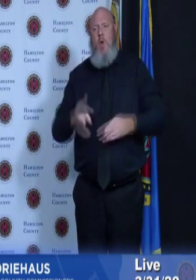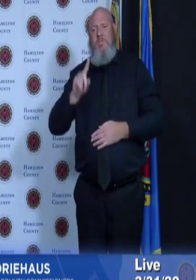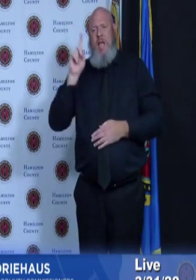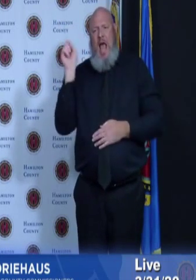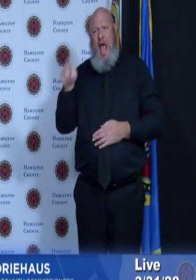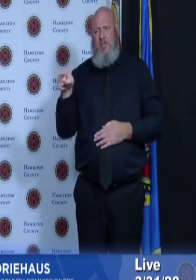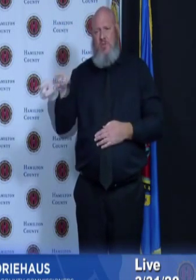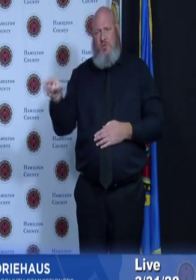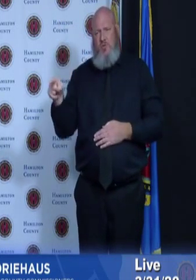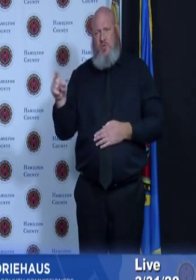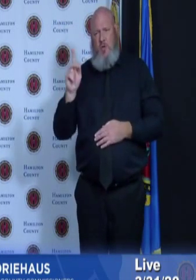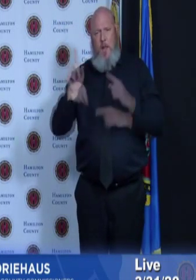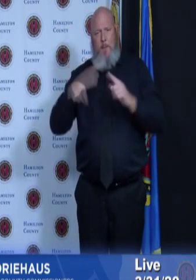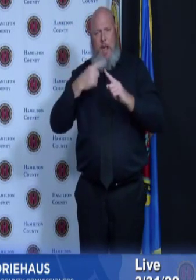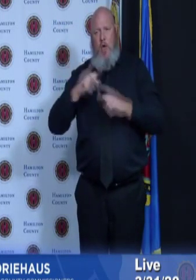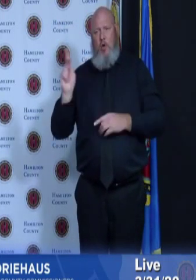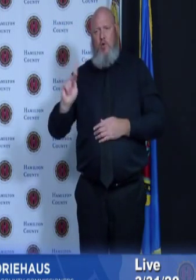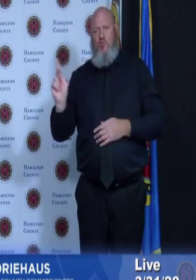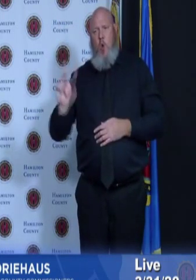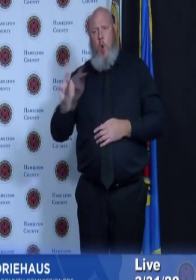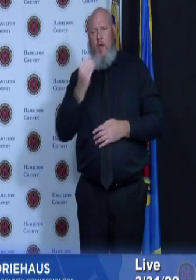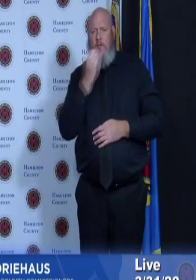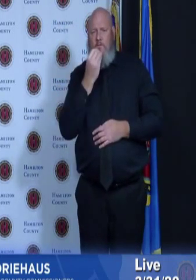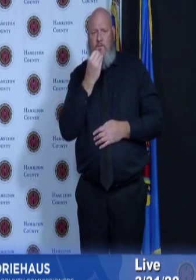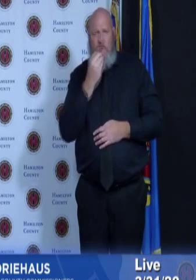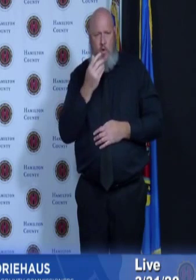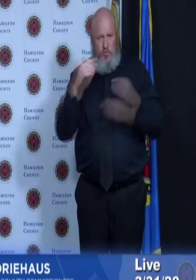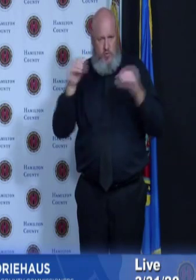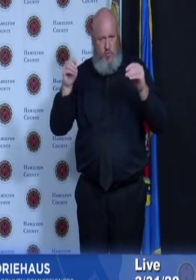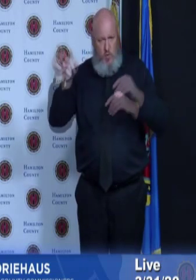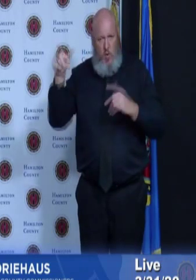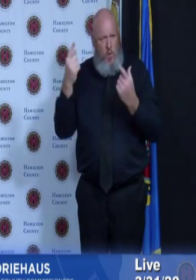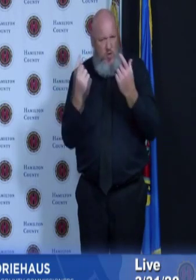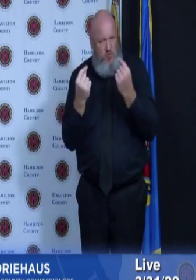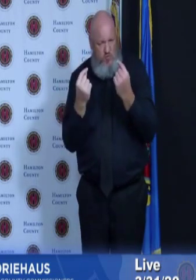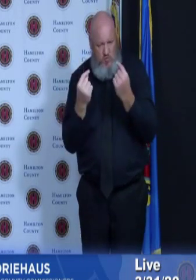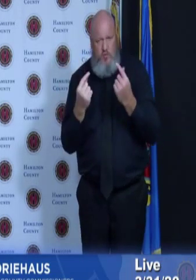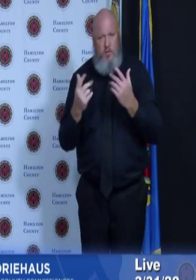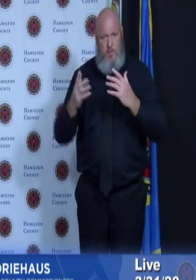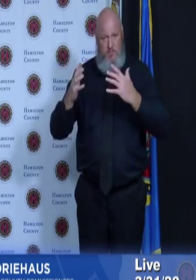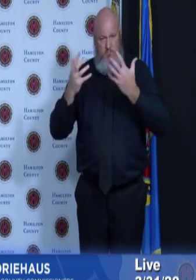doing I shared an anecdotal story about home depot a hardware store where